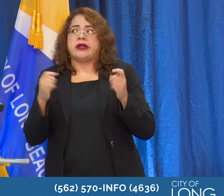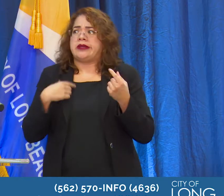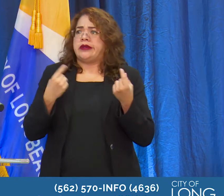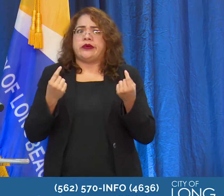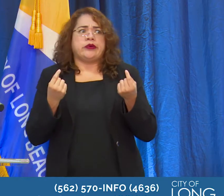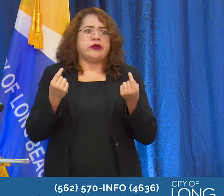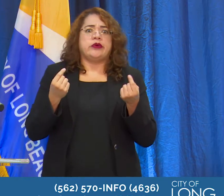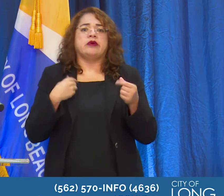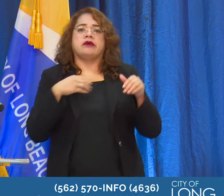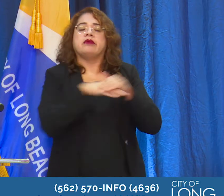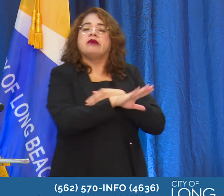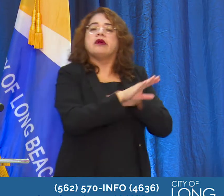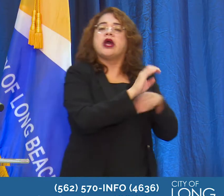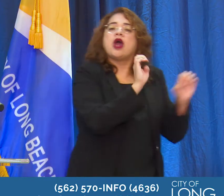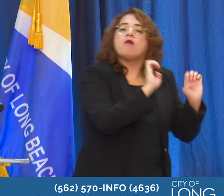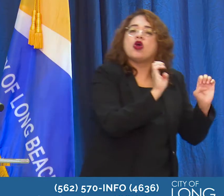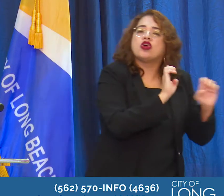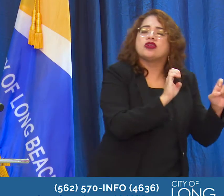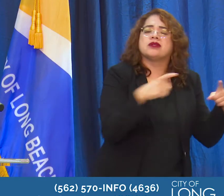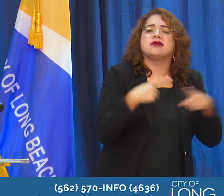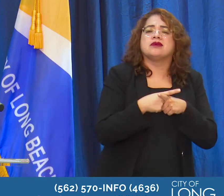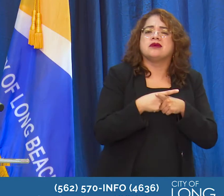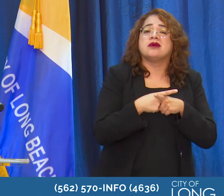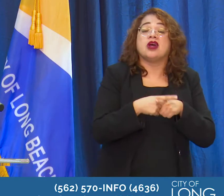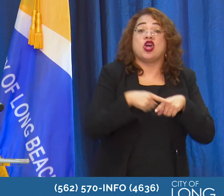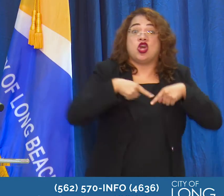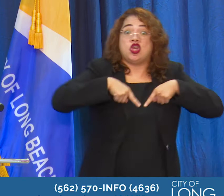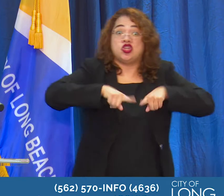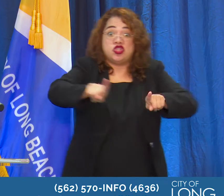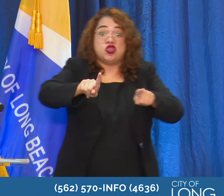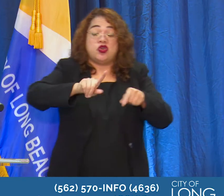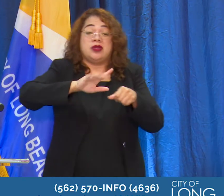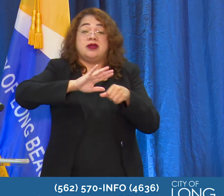which, during a pandemic, can become quickly overwhelmed.